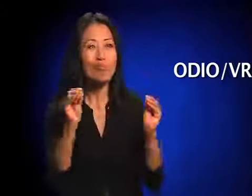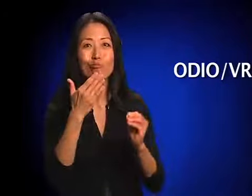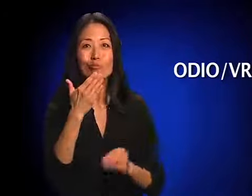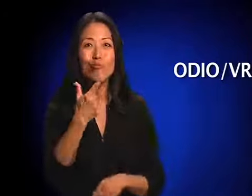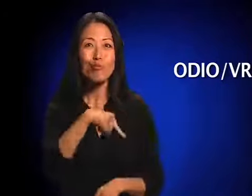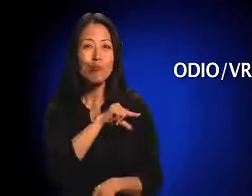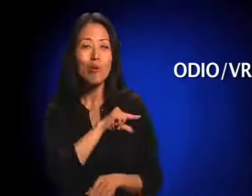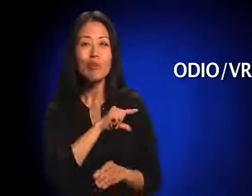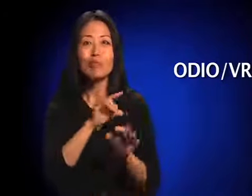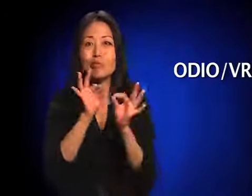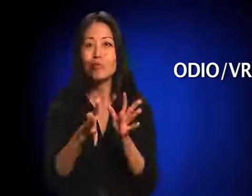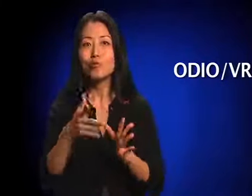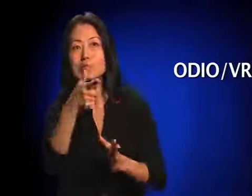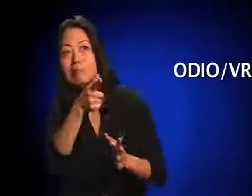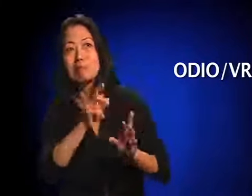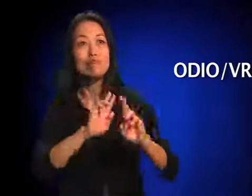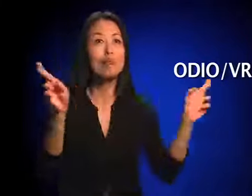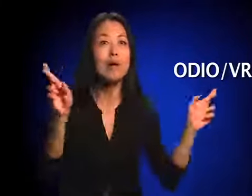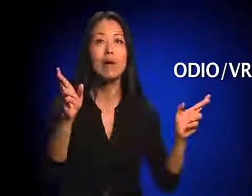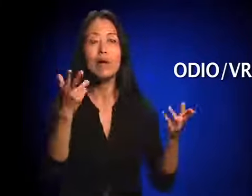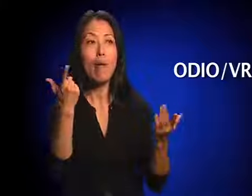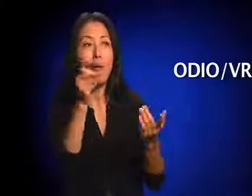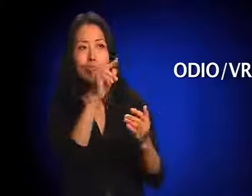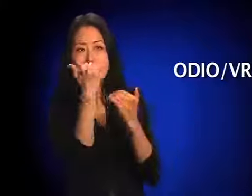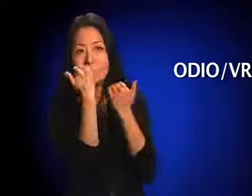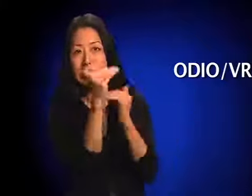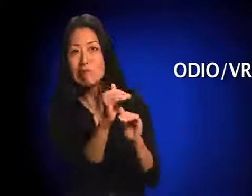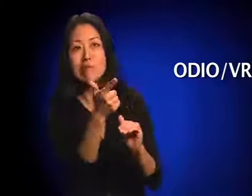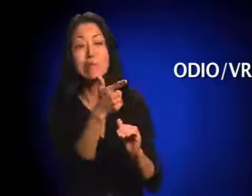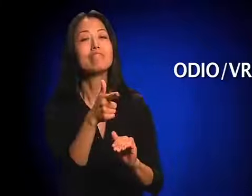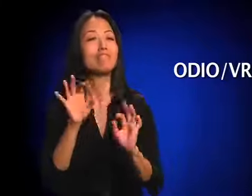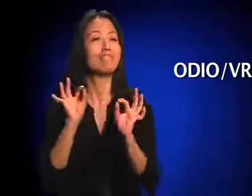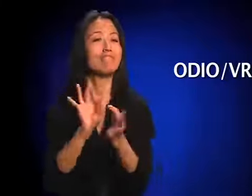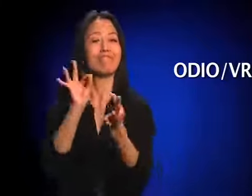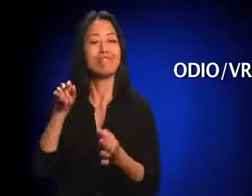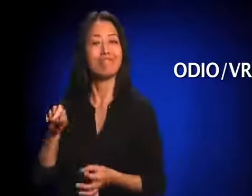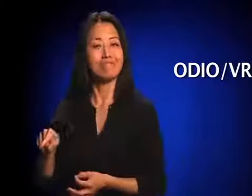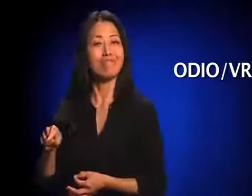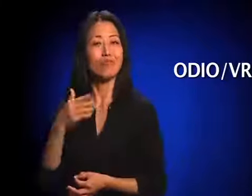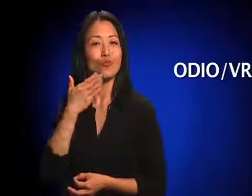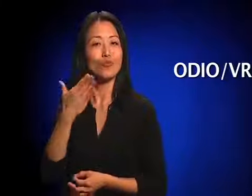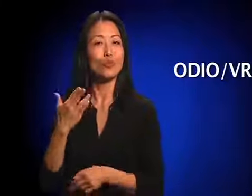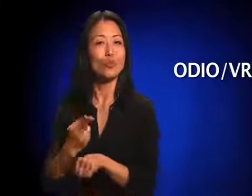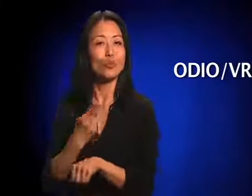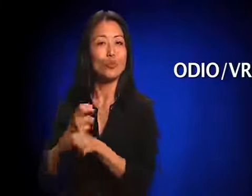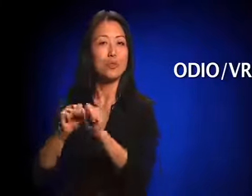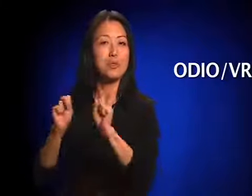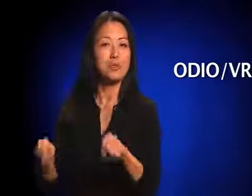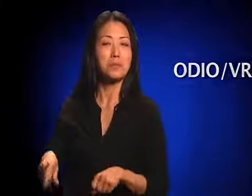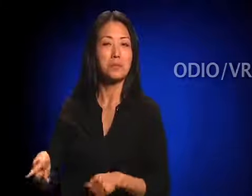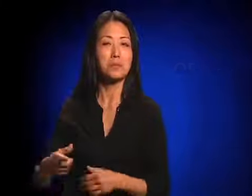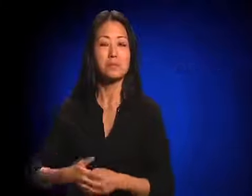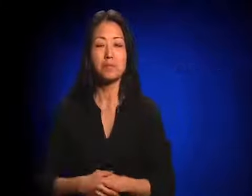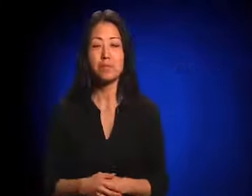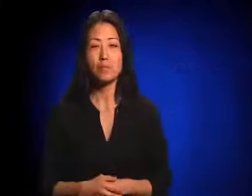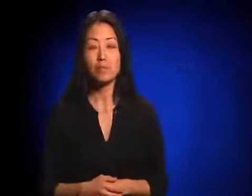where access to qualified interpreters is more limited.